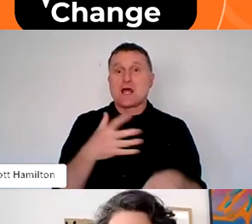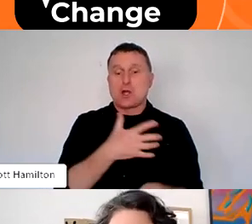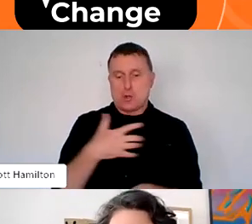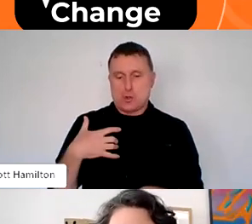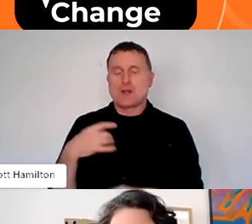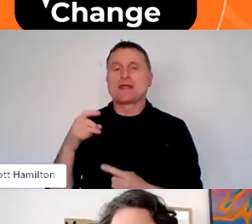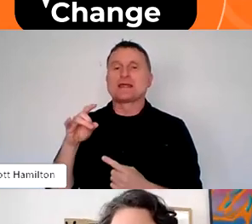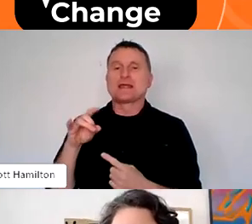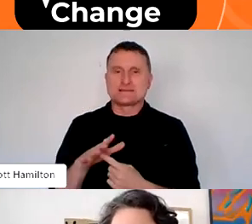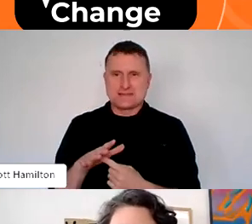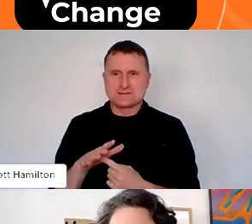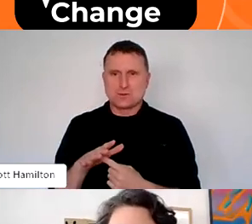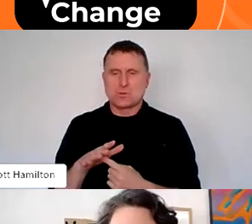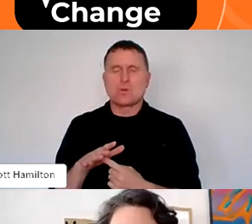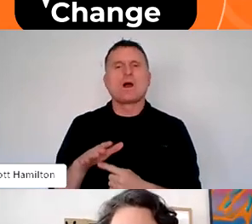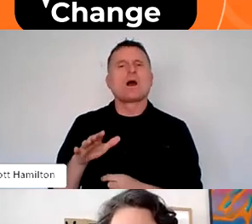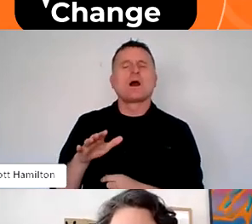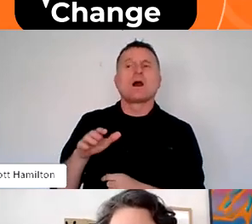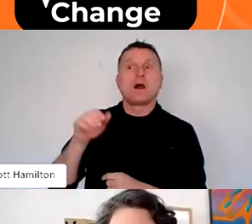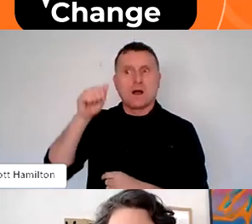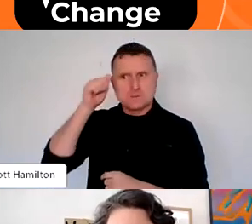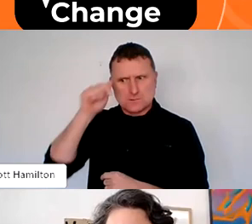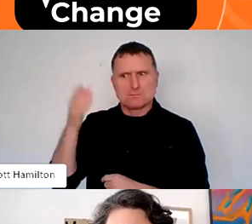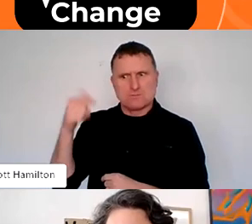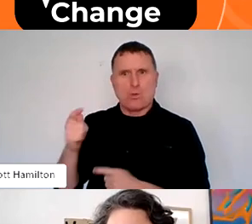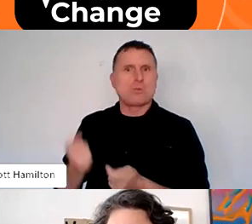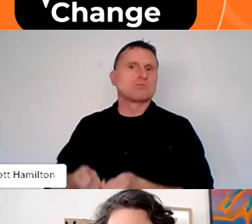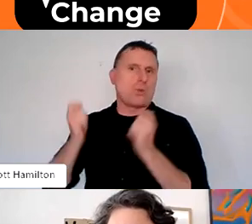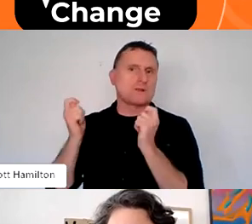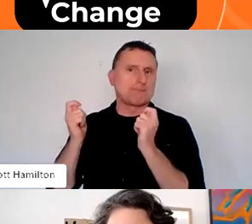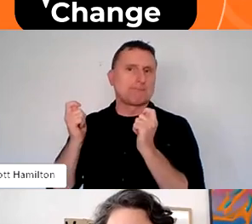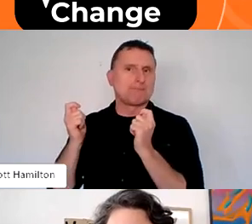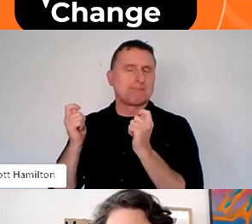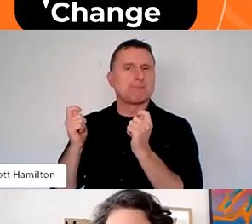well when you spoke. So it's really important to ensure that inclusion